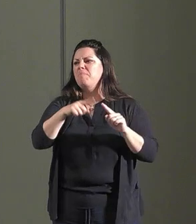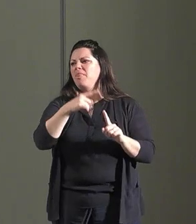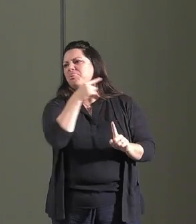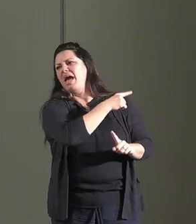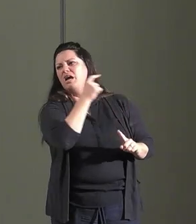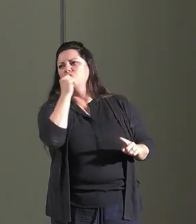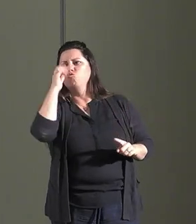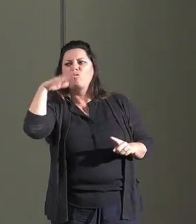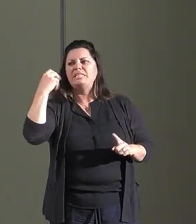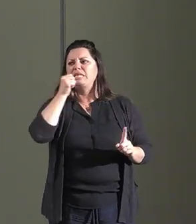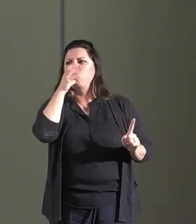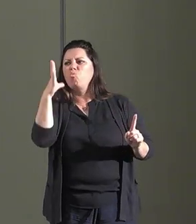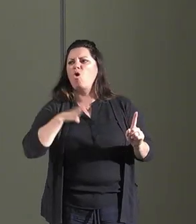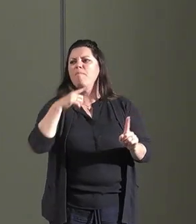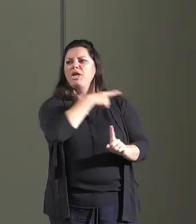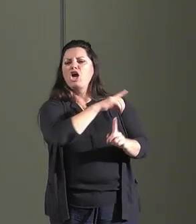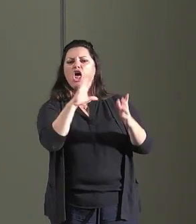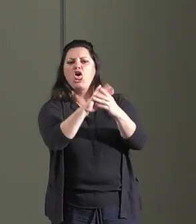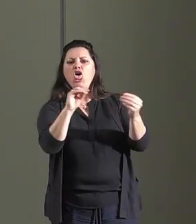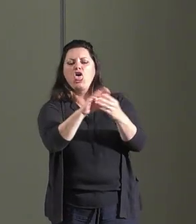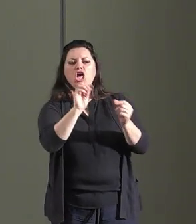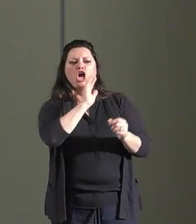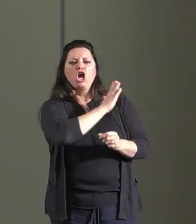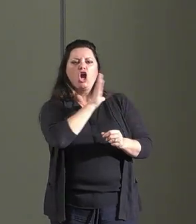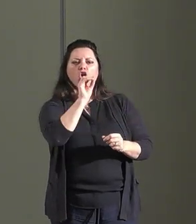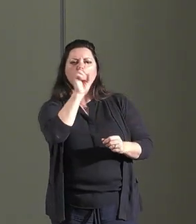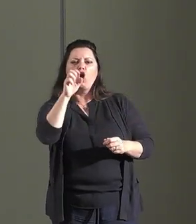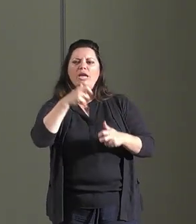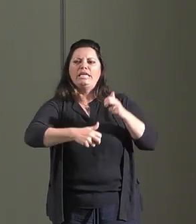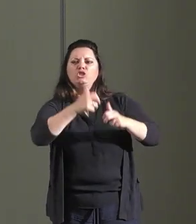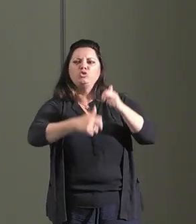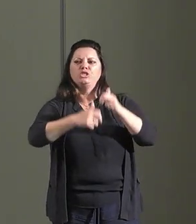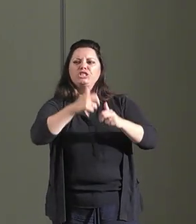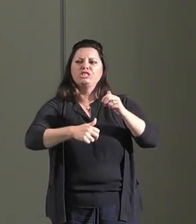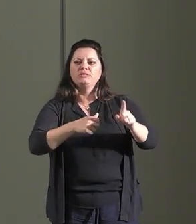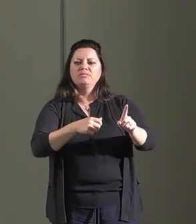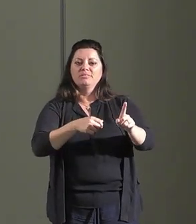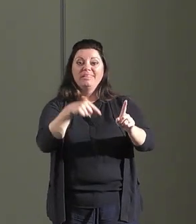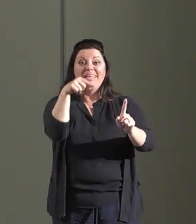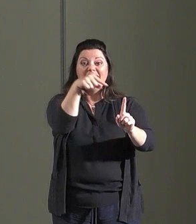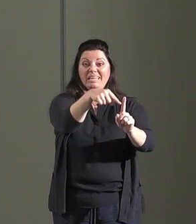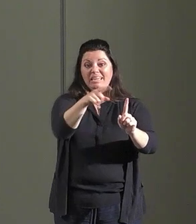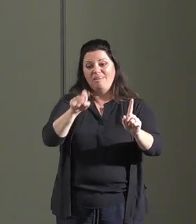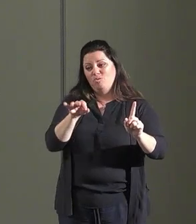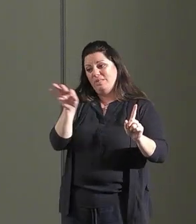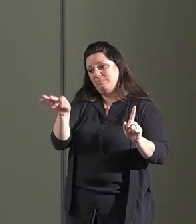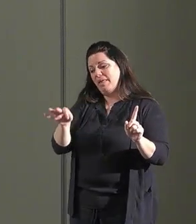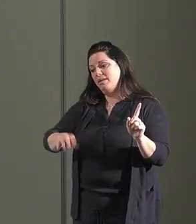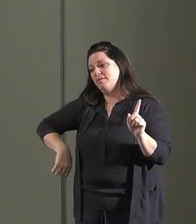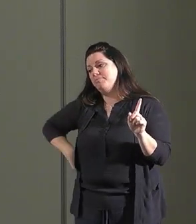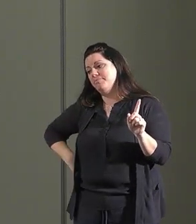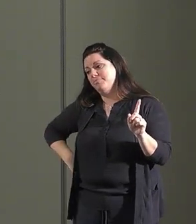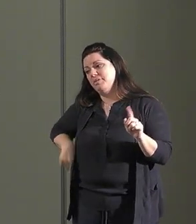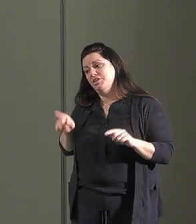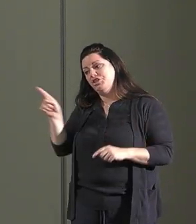And telling me my code has all of these issues. He would have to explain to them, she is right.